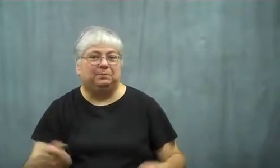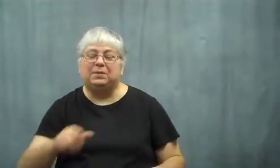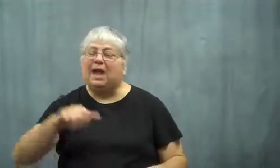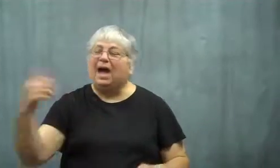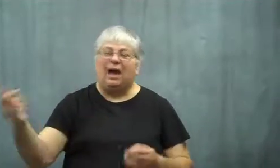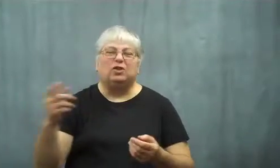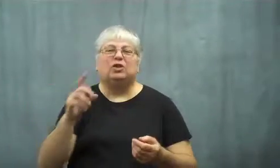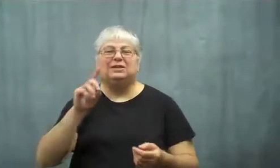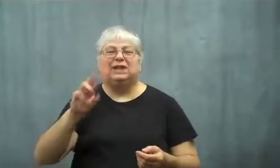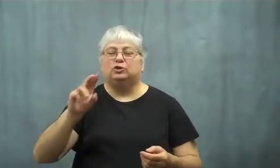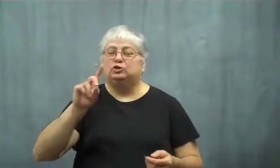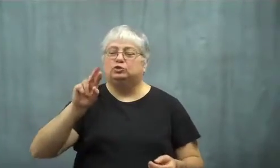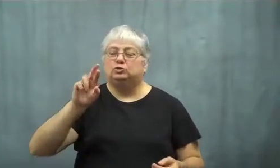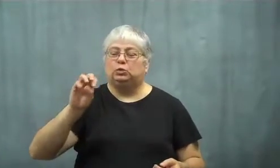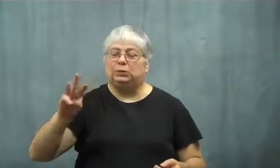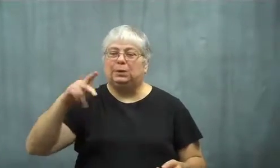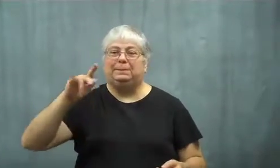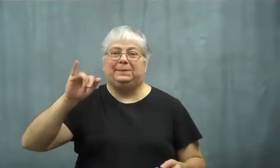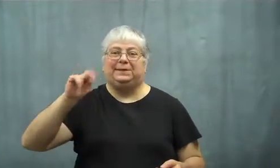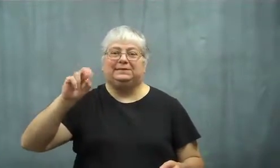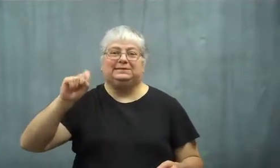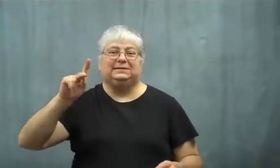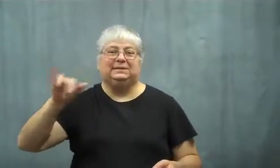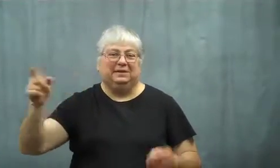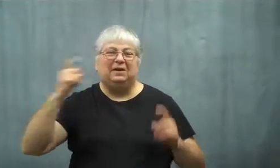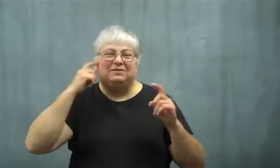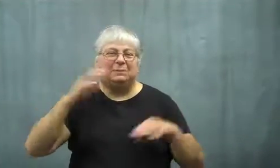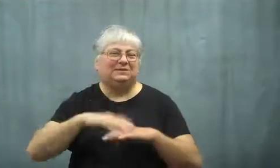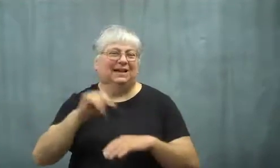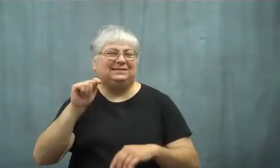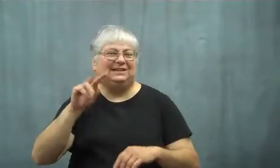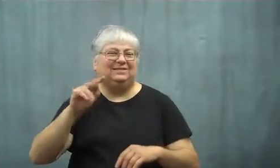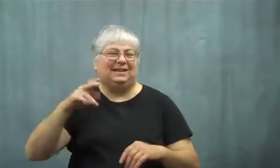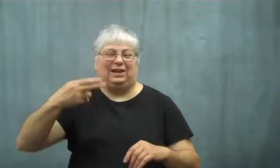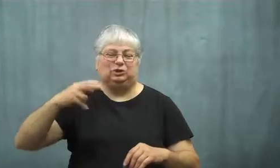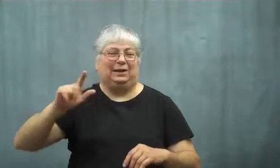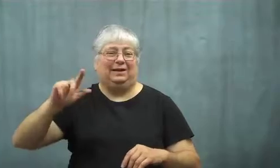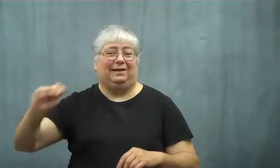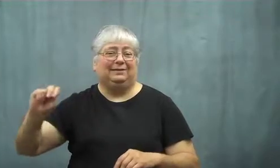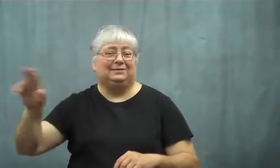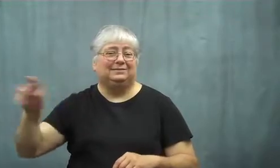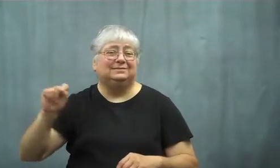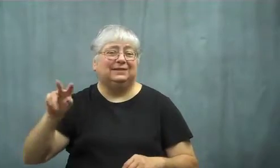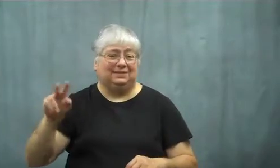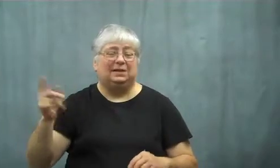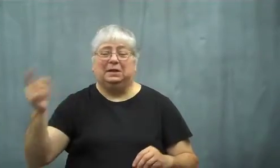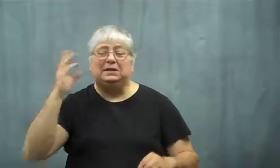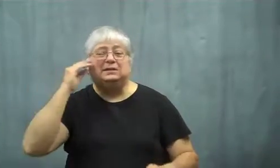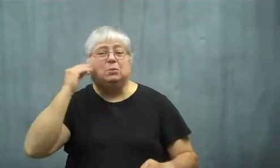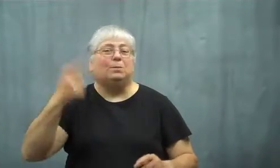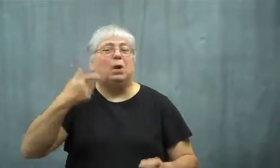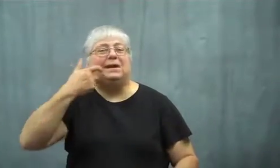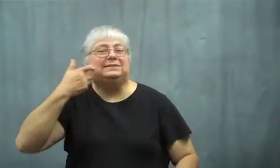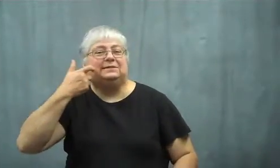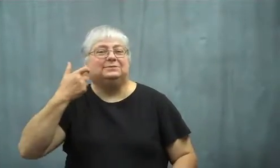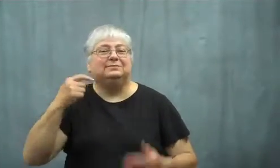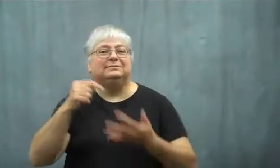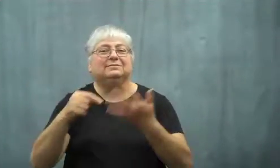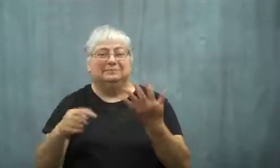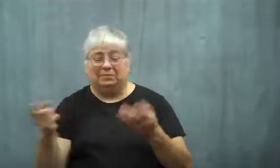Dr. Drew Pinsky is well known on the TV channel, HLN.